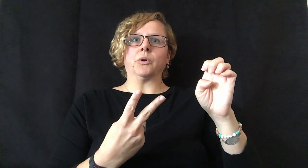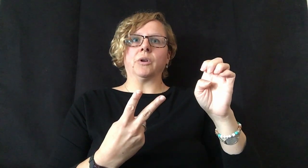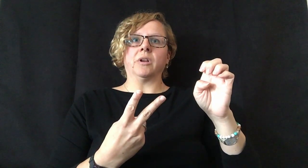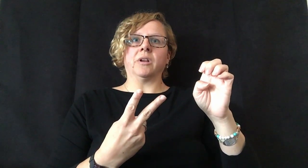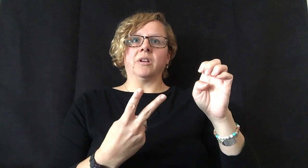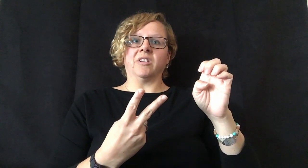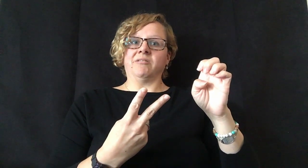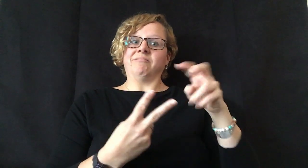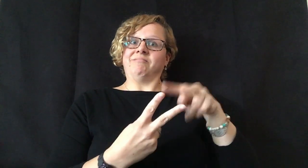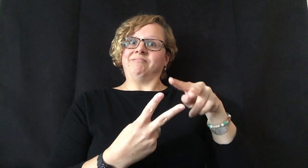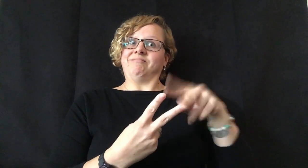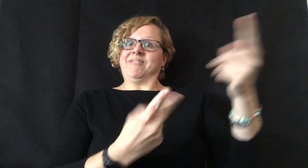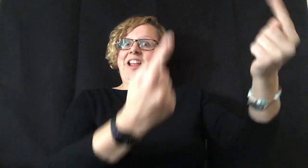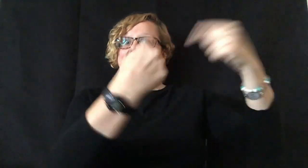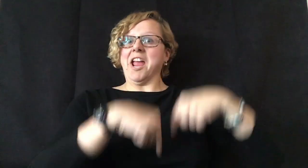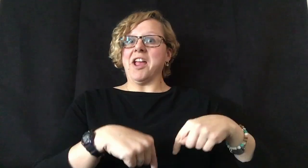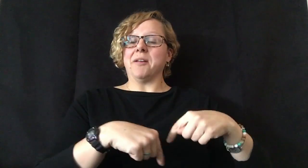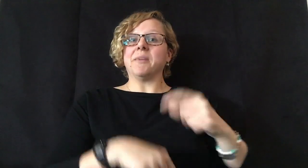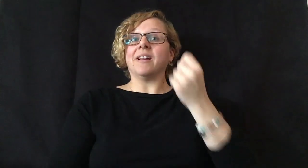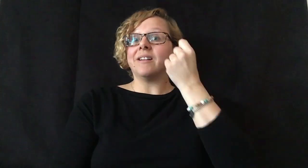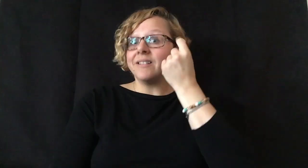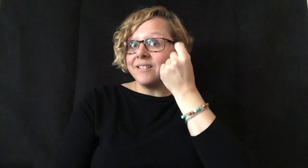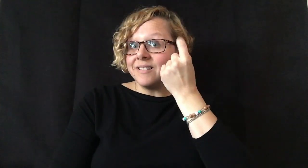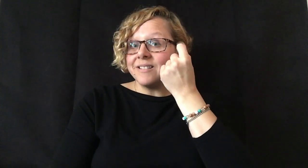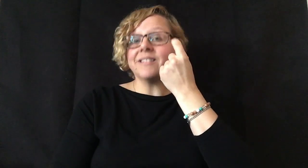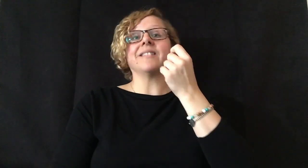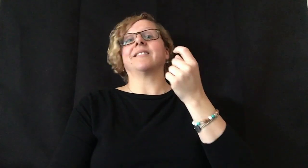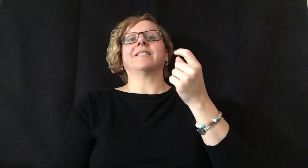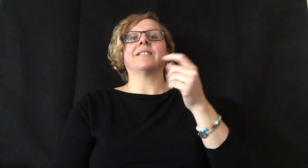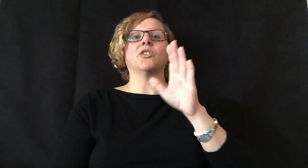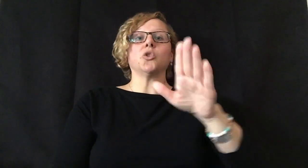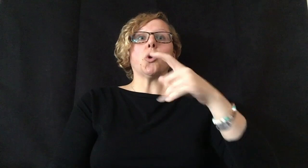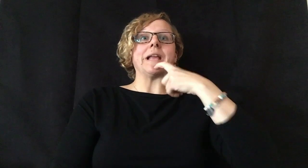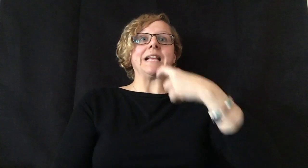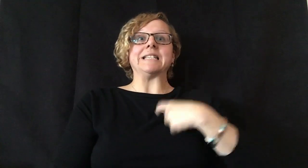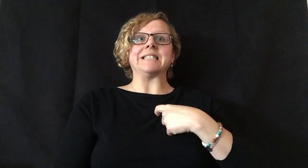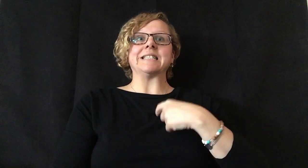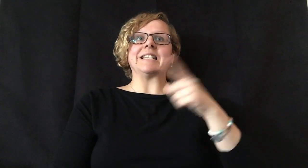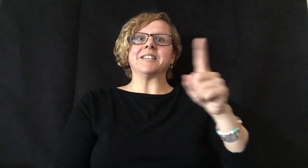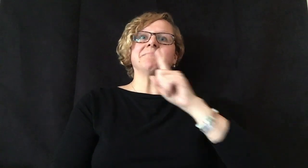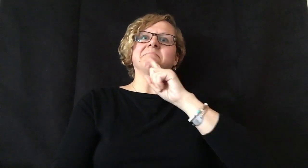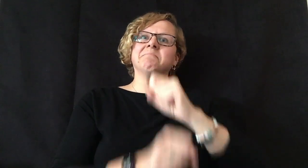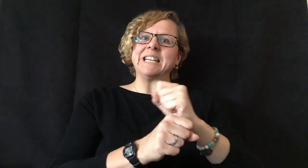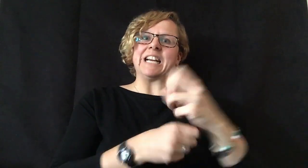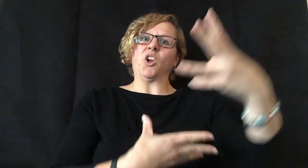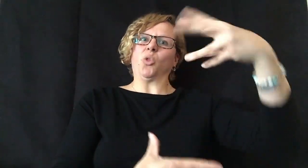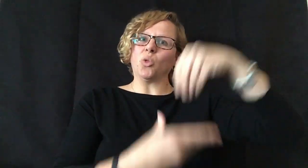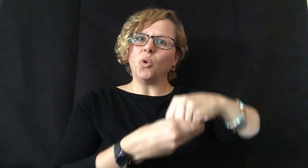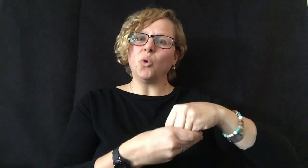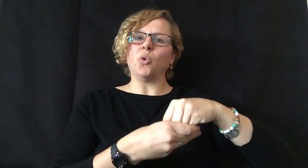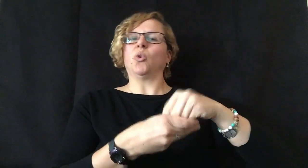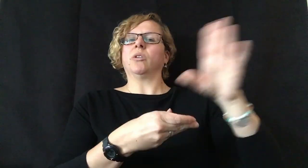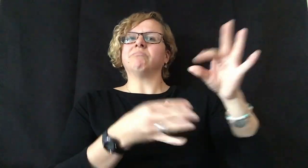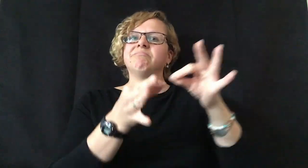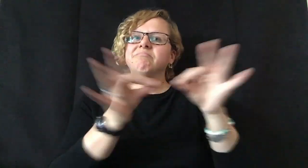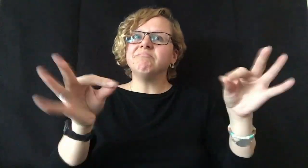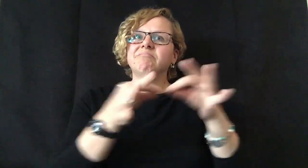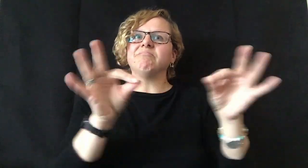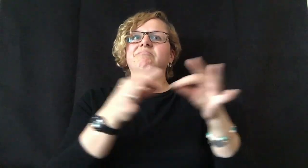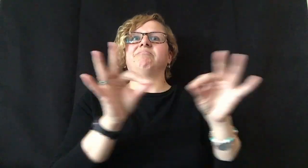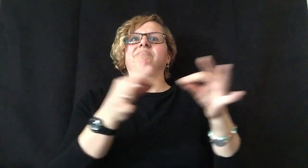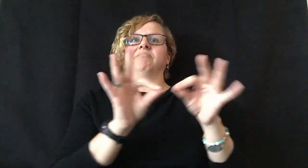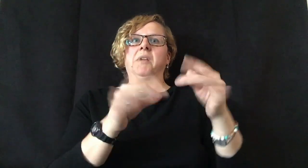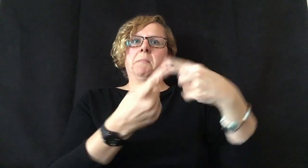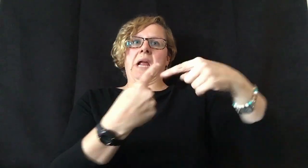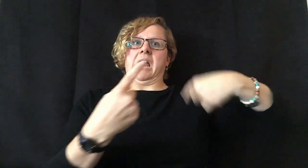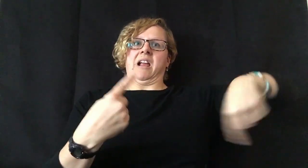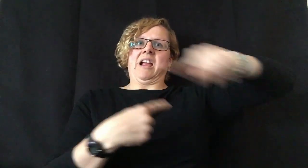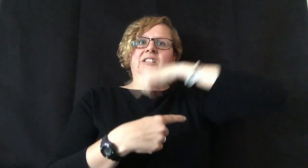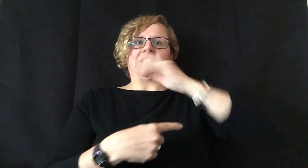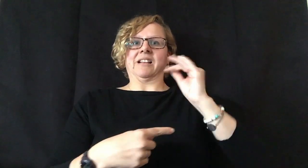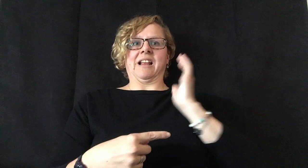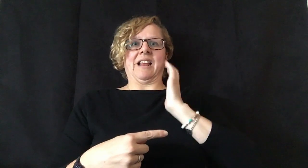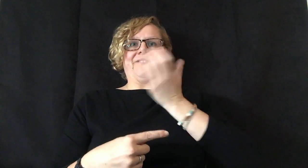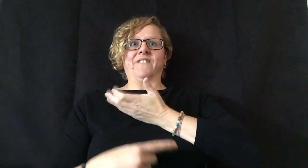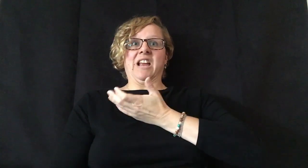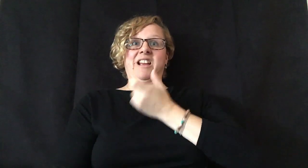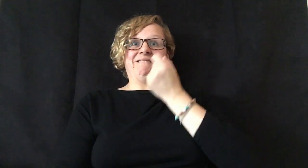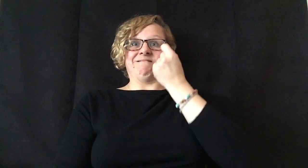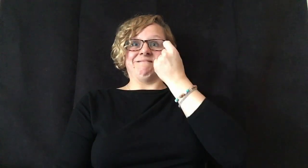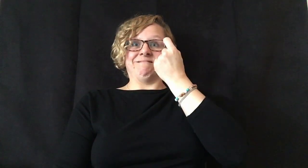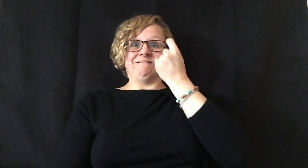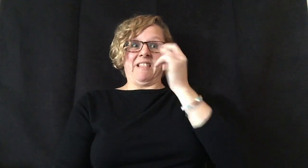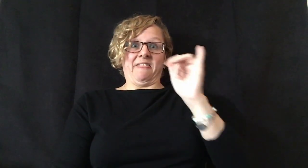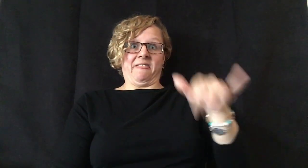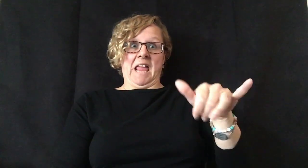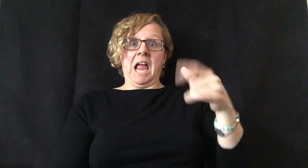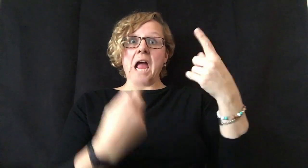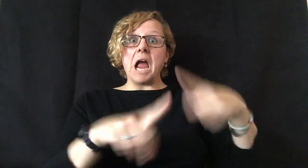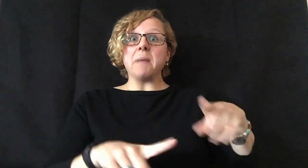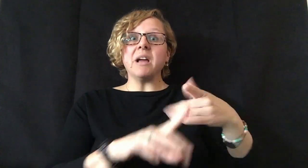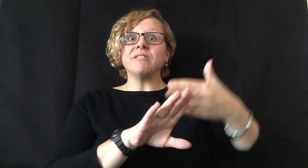FYI Your Kingston, Gail included closed caption for her segment about us and our event - never been done